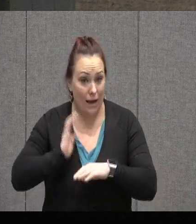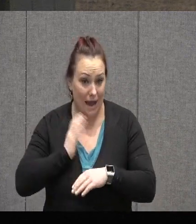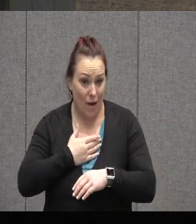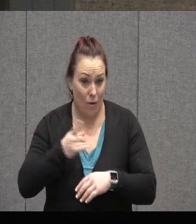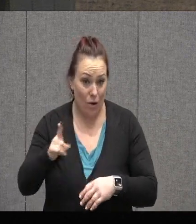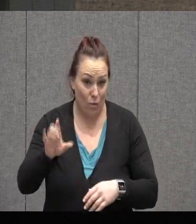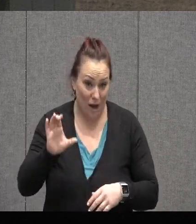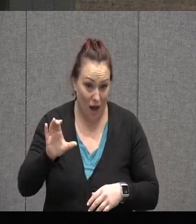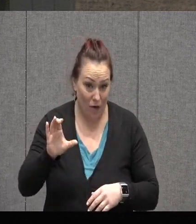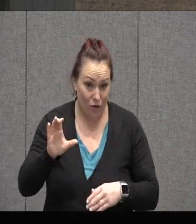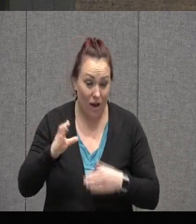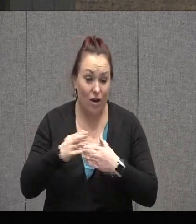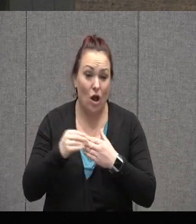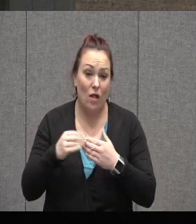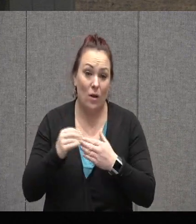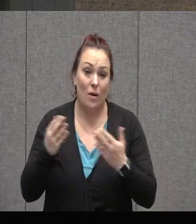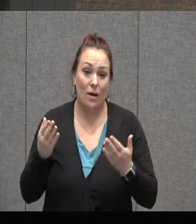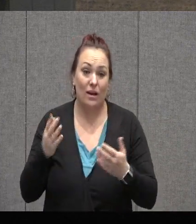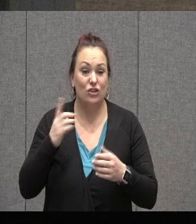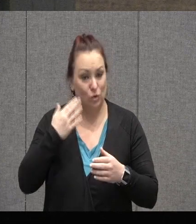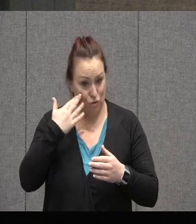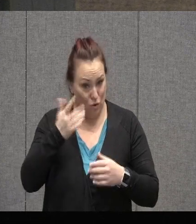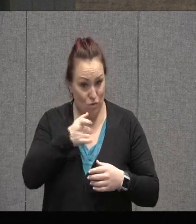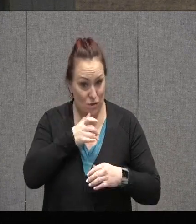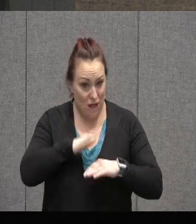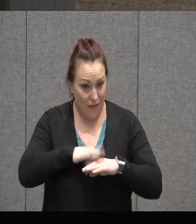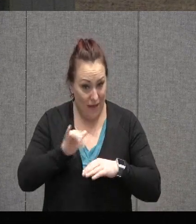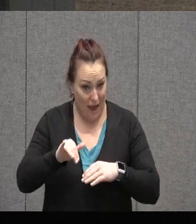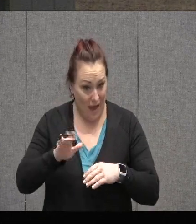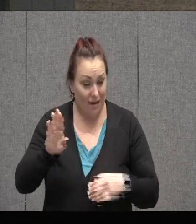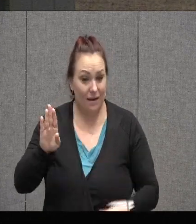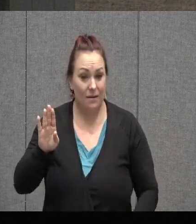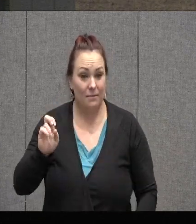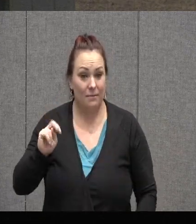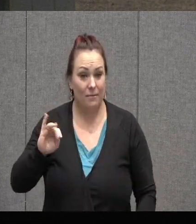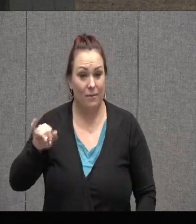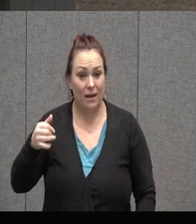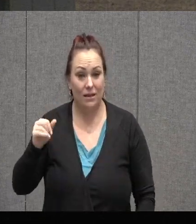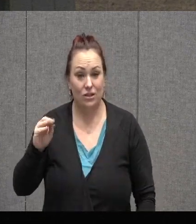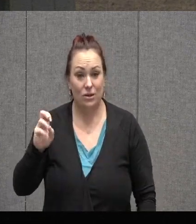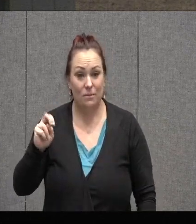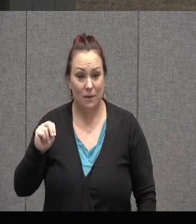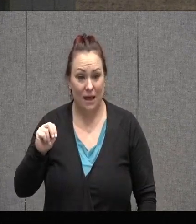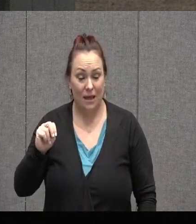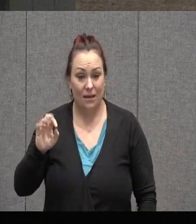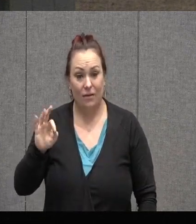Benjamin Franklin. I bet you've heard of him. He was one of our founding fathers.